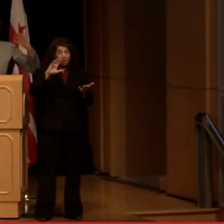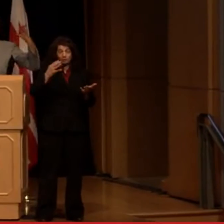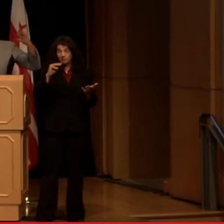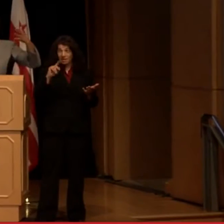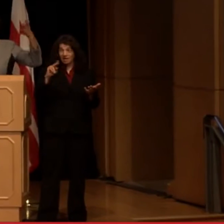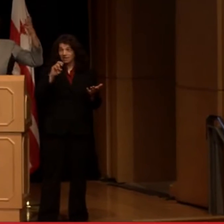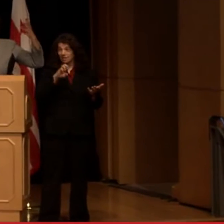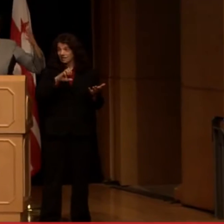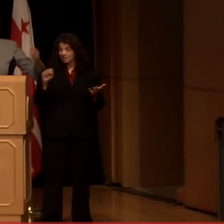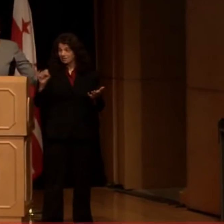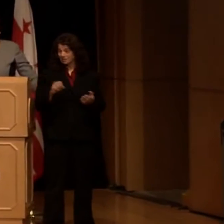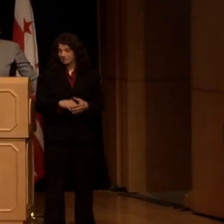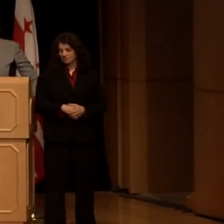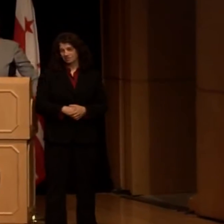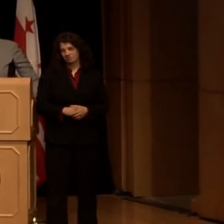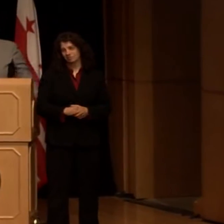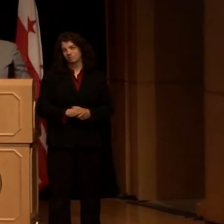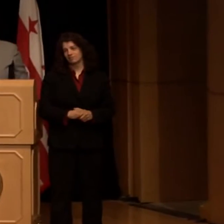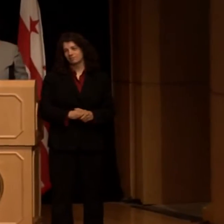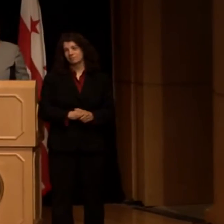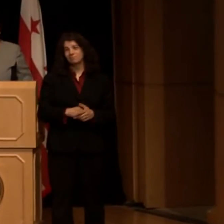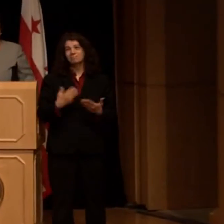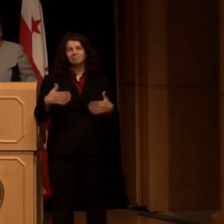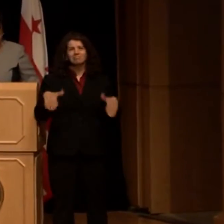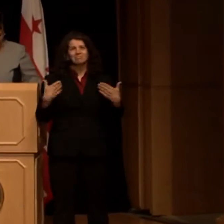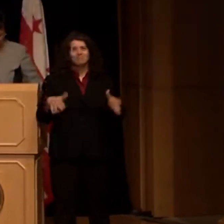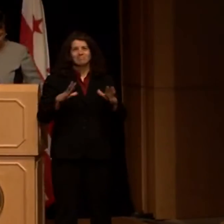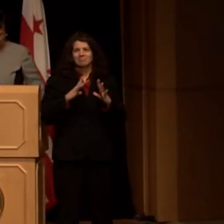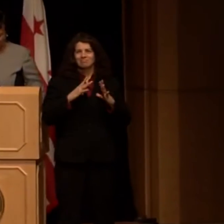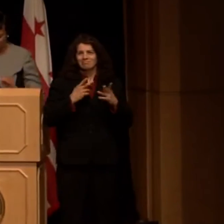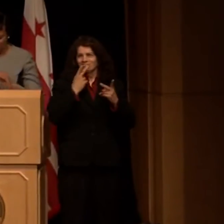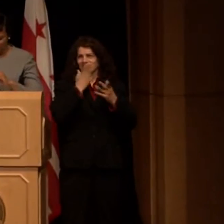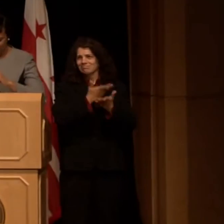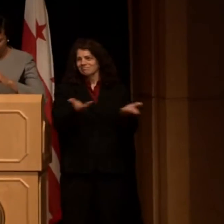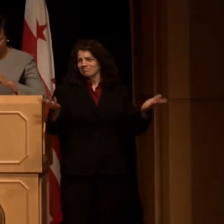PEOPLE HERE ON THE VARIOUS TIERS AND IN THIS WONDERFUL AUDITORIUM